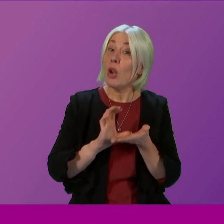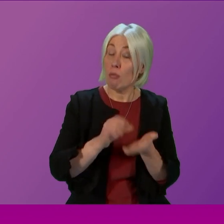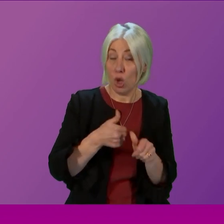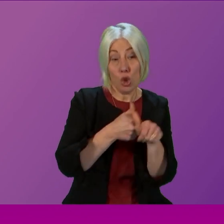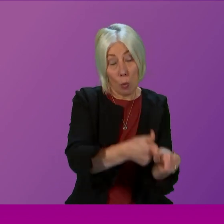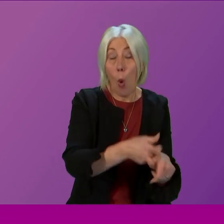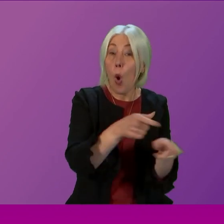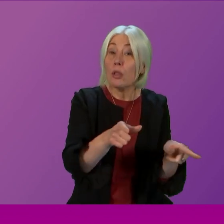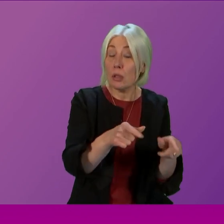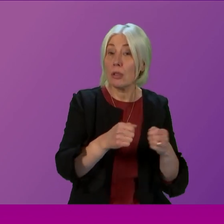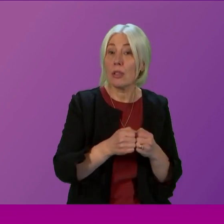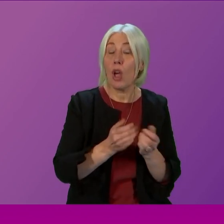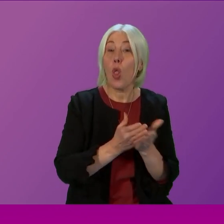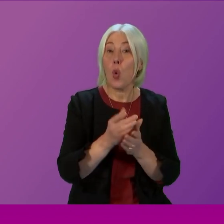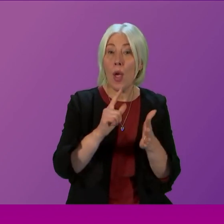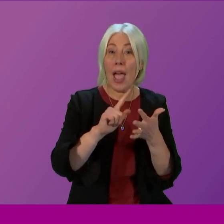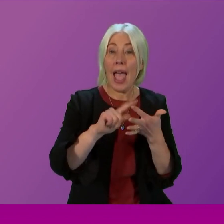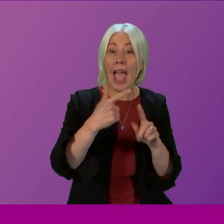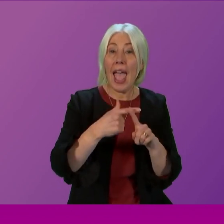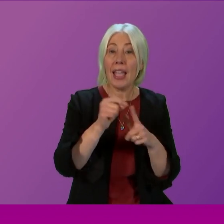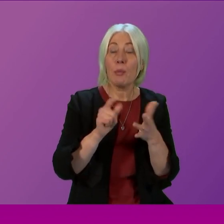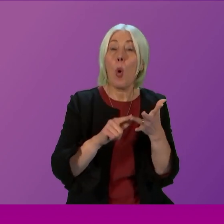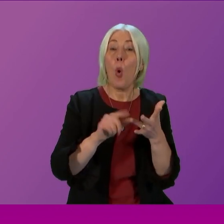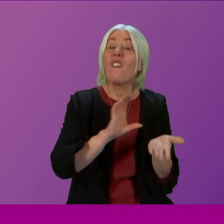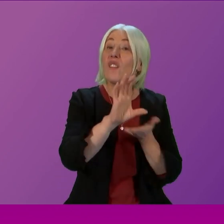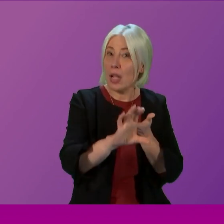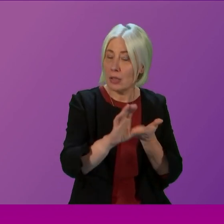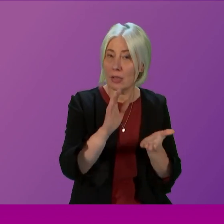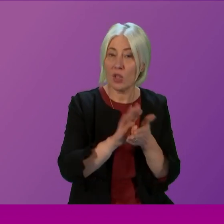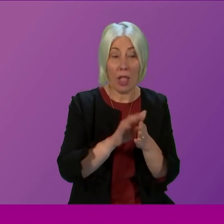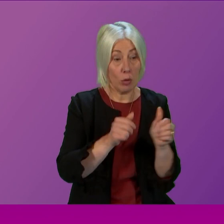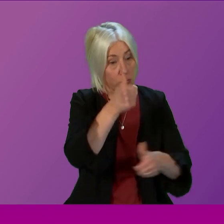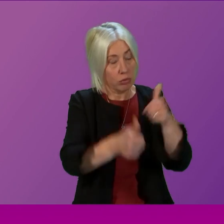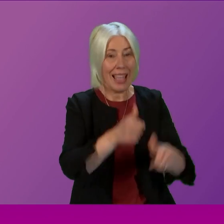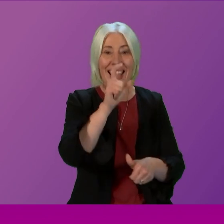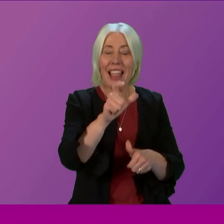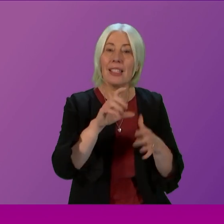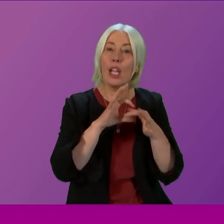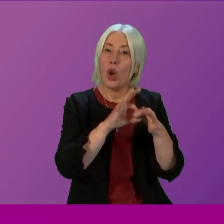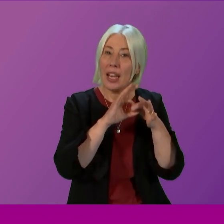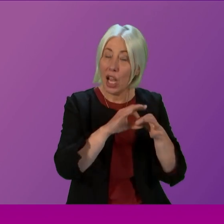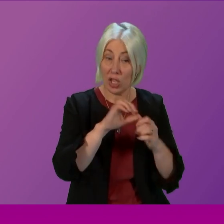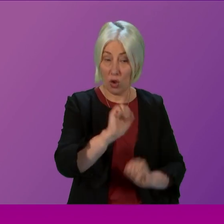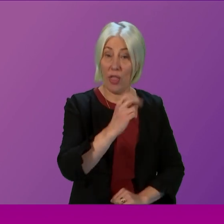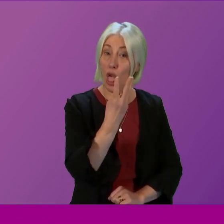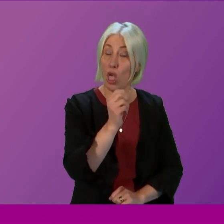our expo fund. I congratulate Celtic Connections on the 30th anniversary of